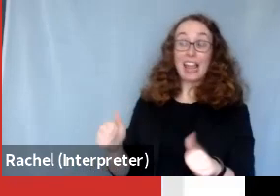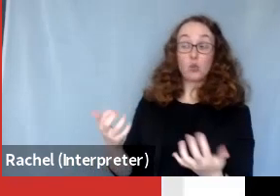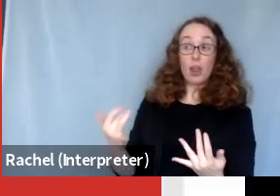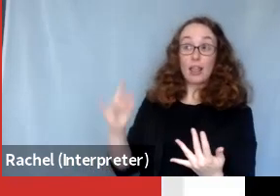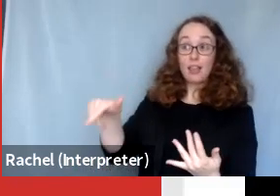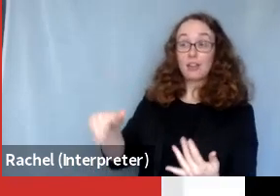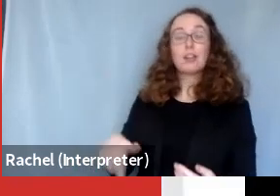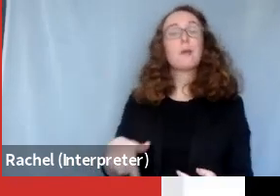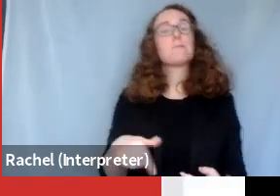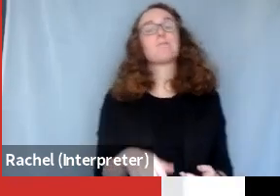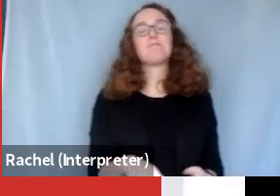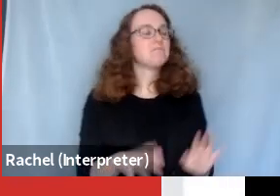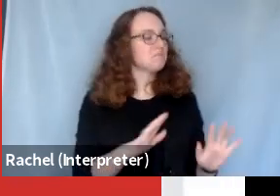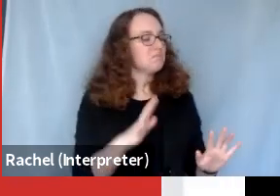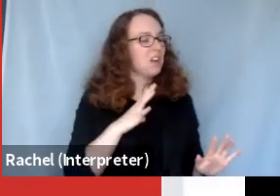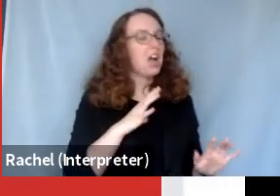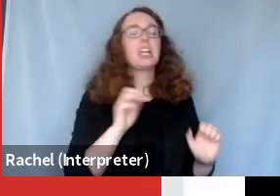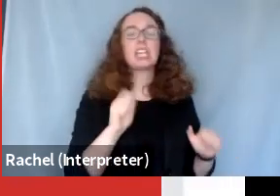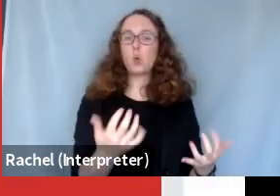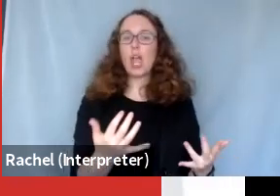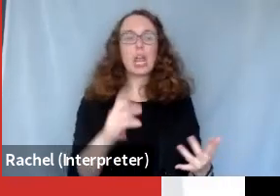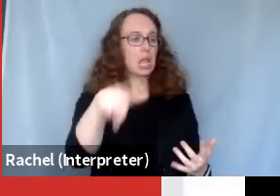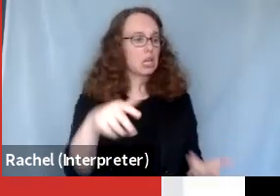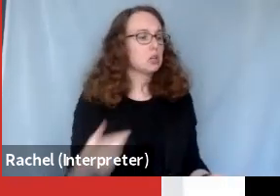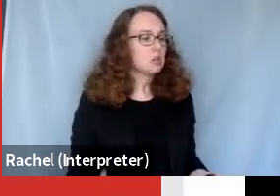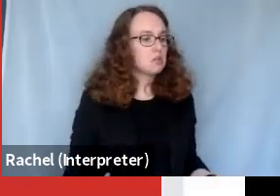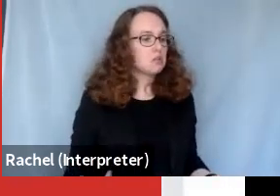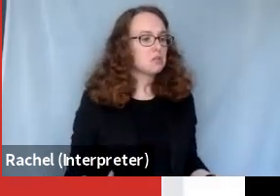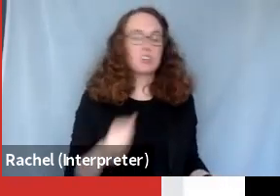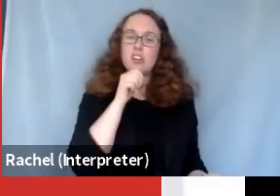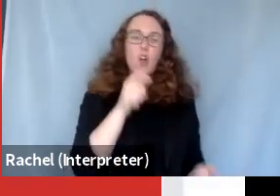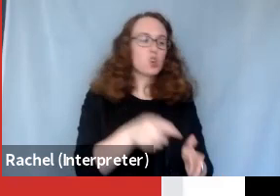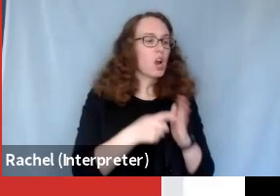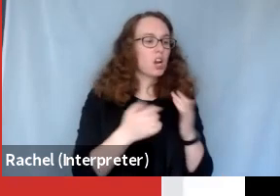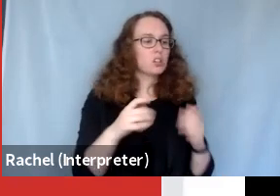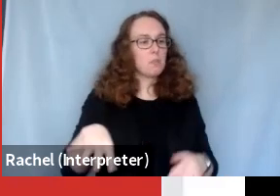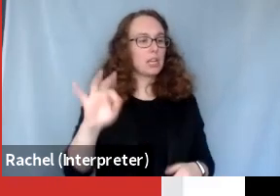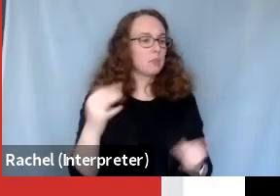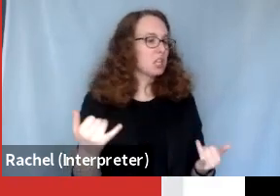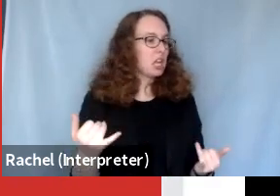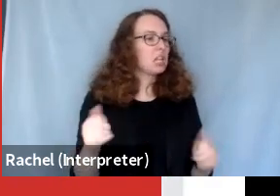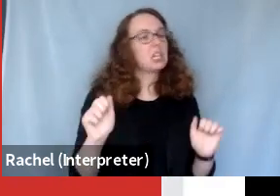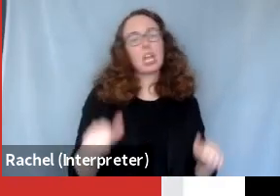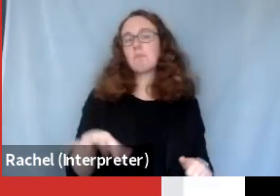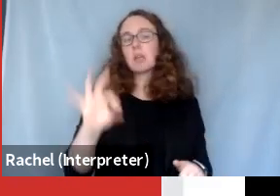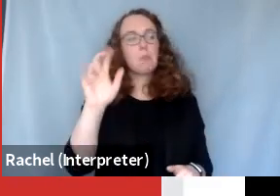earliest convenience, as long as we're open you can come on by and pick it up anytime.